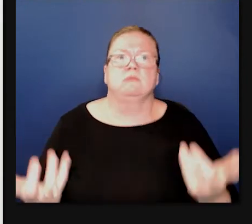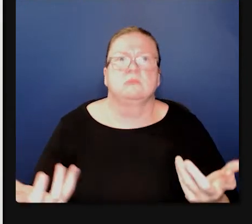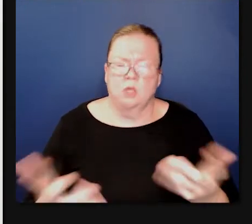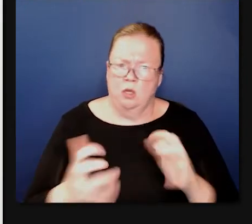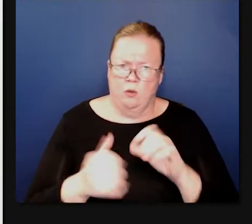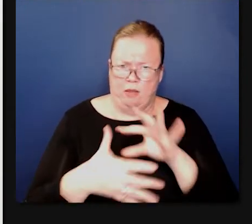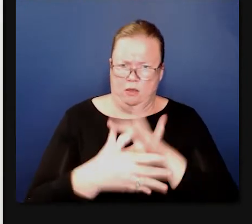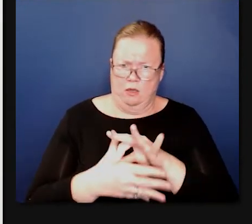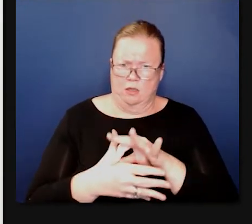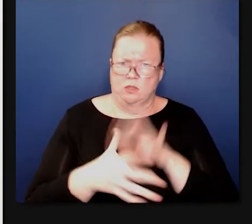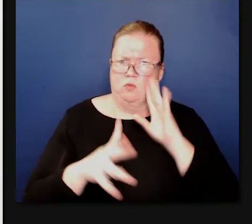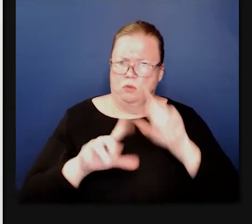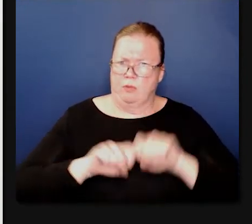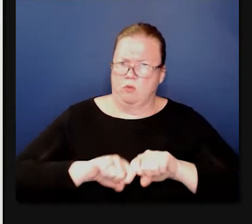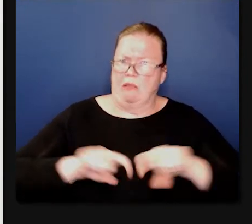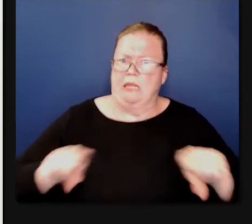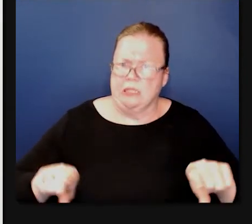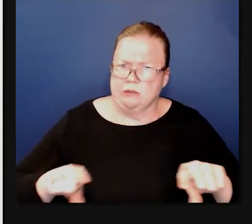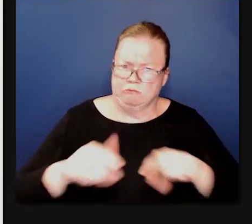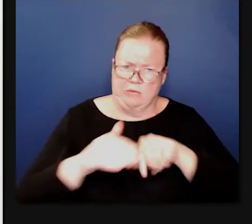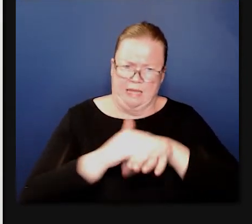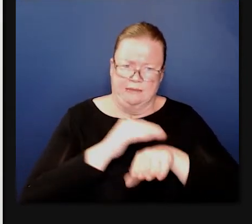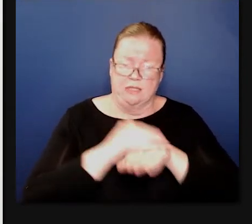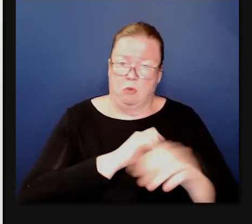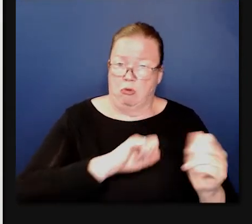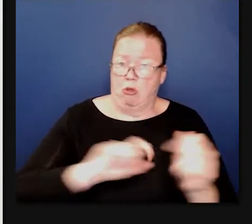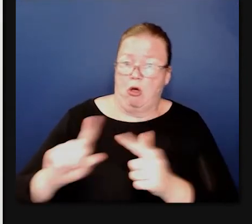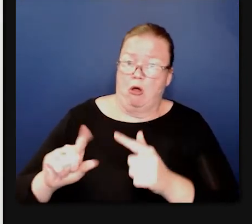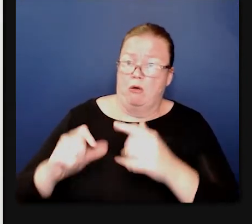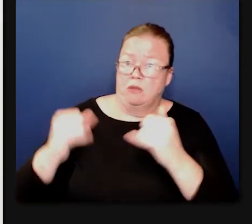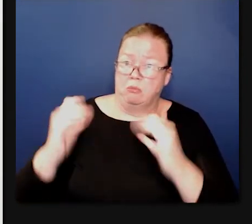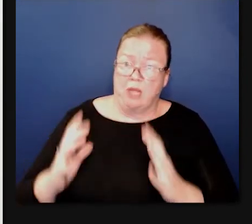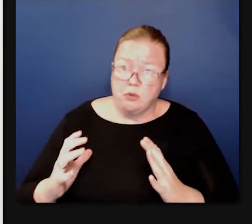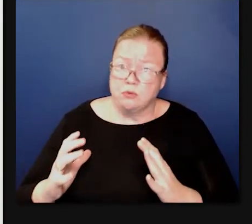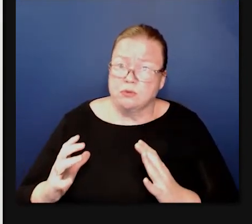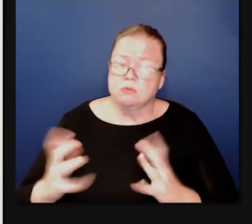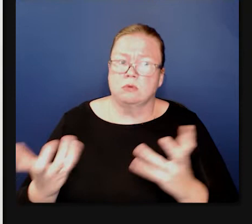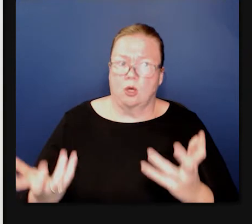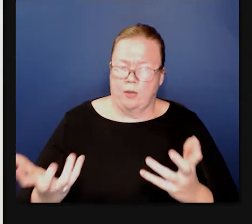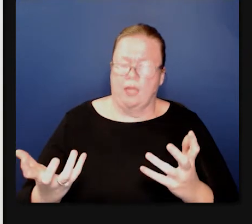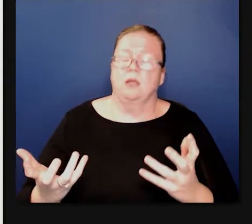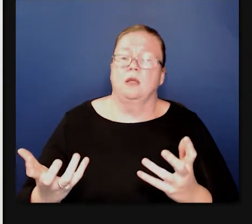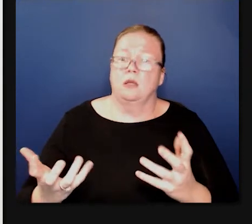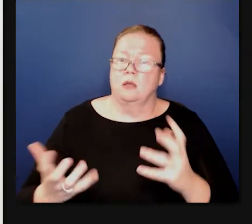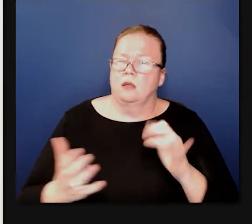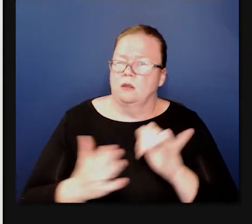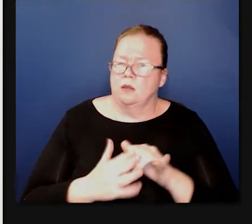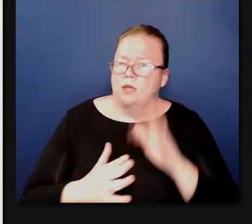Which means the content is released and is accessible to all the entire player base, which is when it will be discovered,